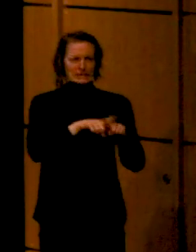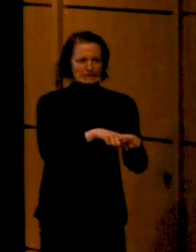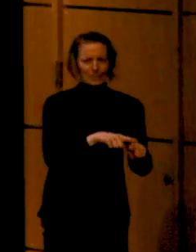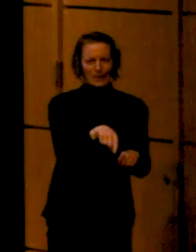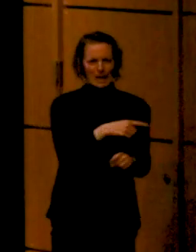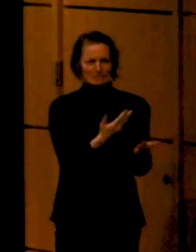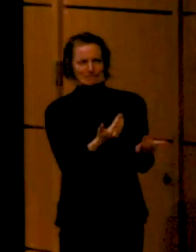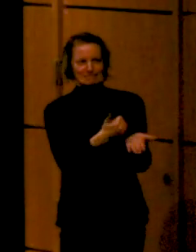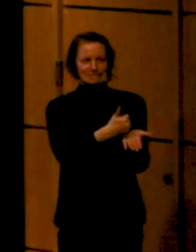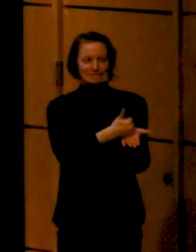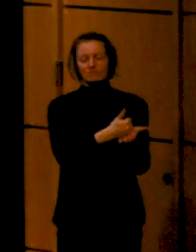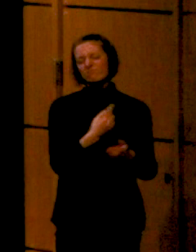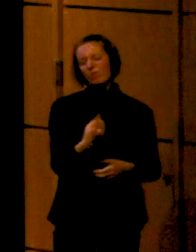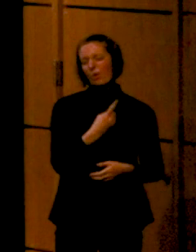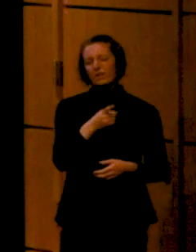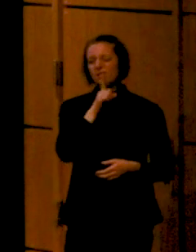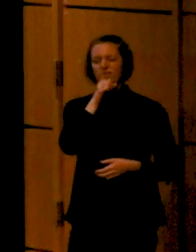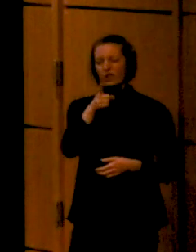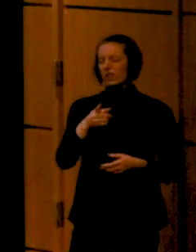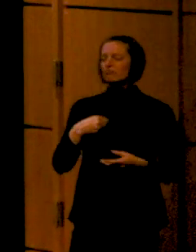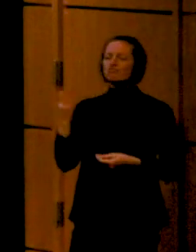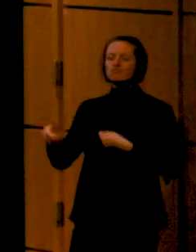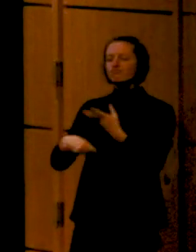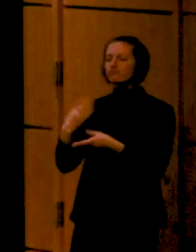as they always are incredibly generous.